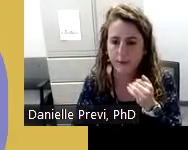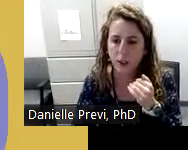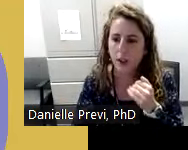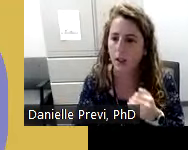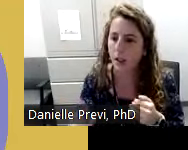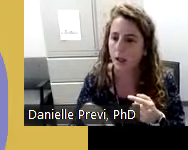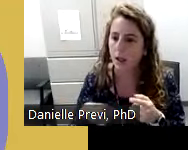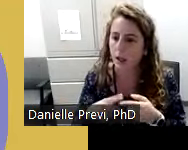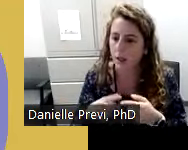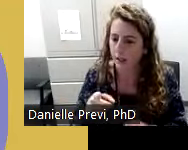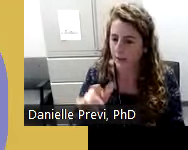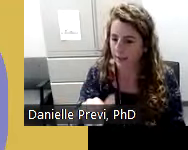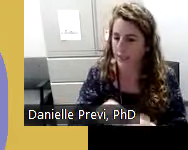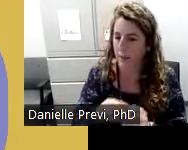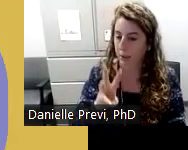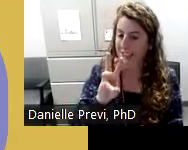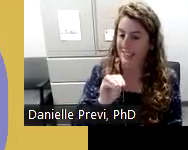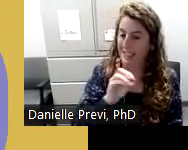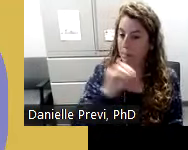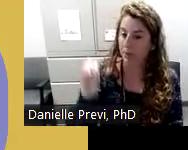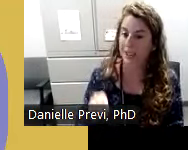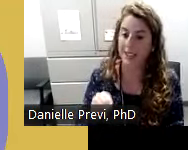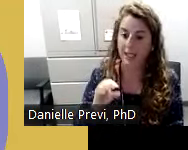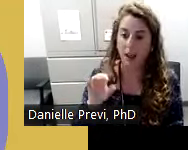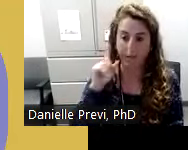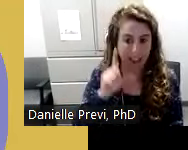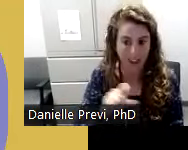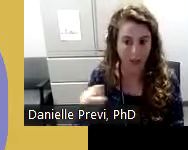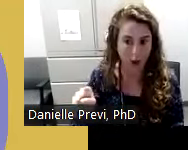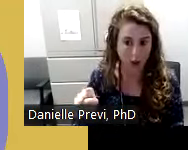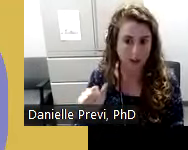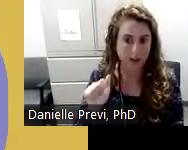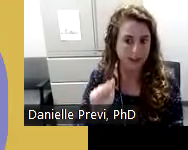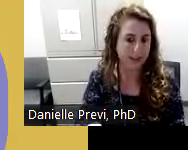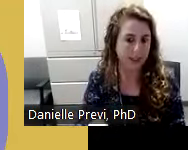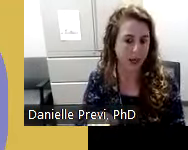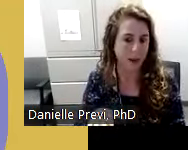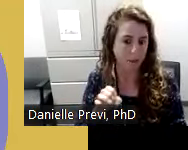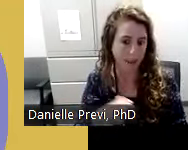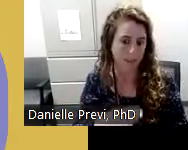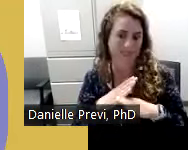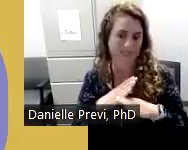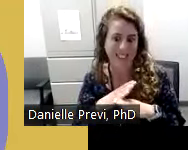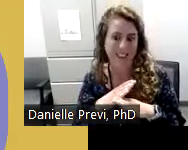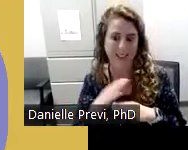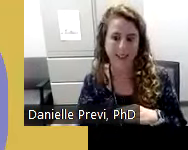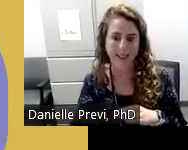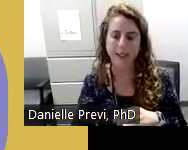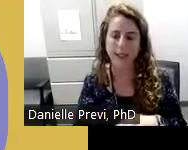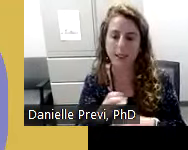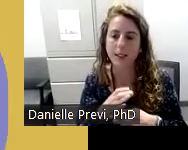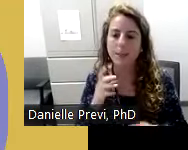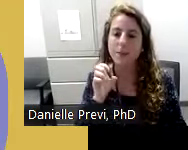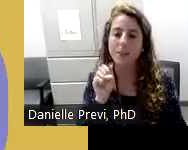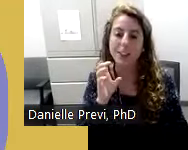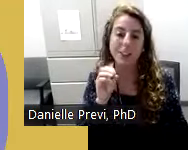they could potentially have hearing loss. Now that number 60%, this can be preventative.